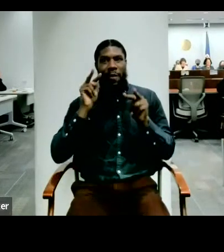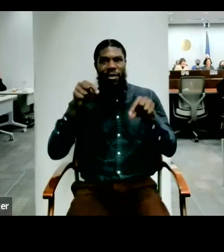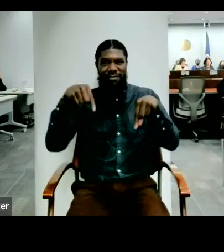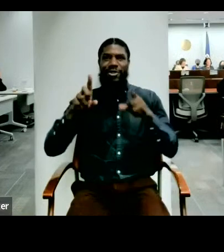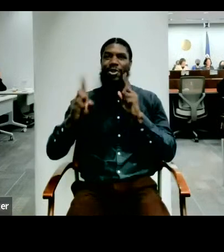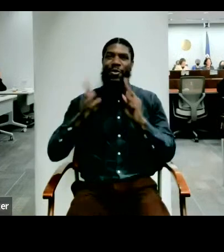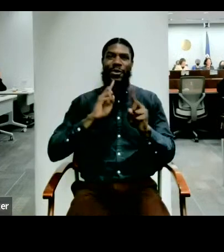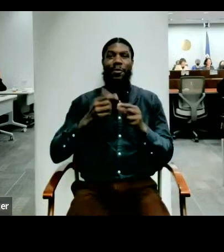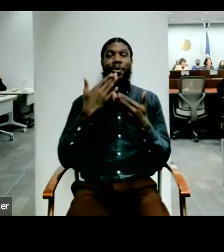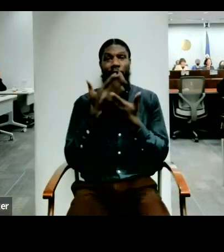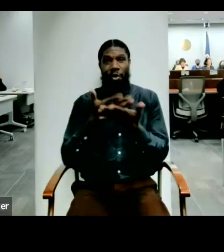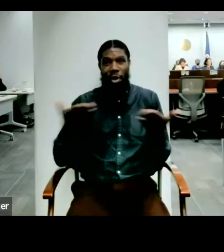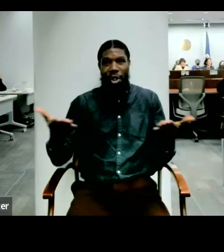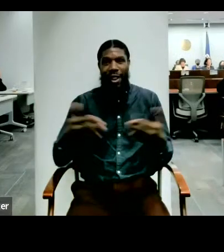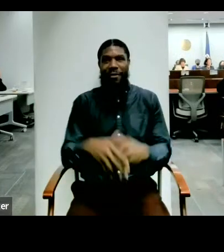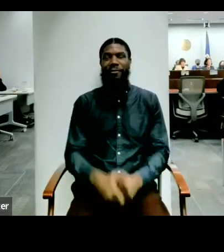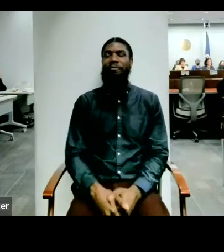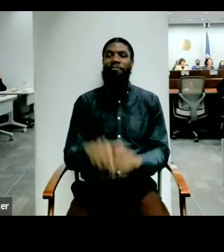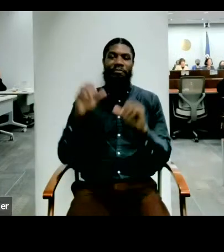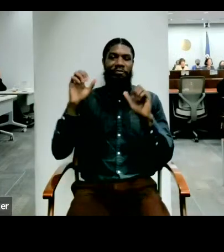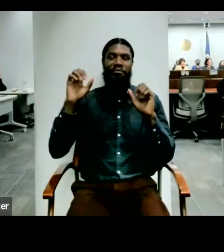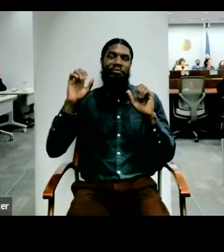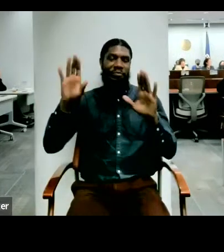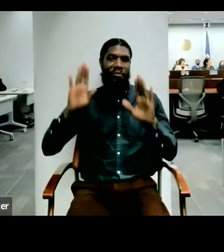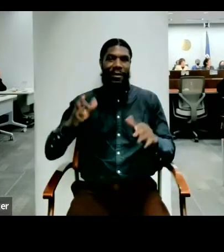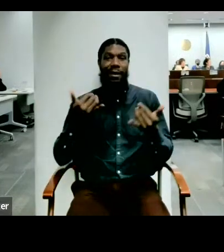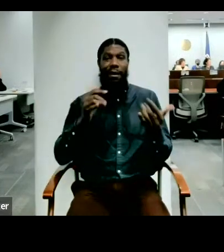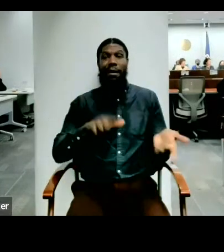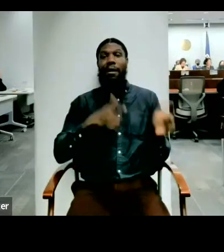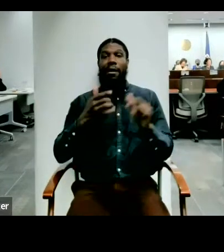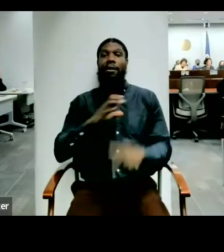Excellent and now we go to Commissioner Dhillon, you recognize for eight minutes.